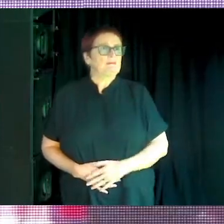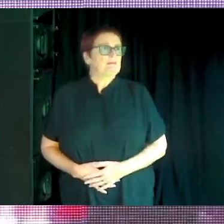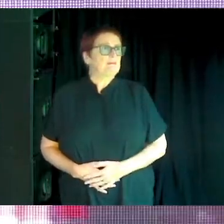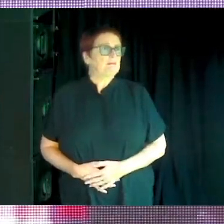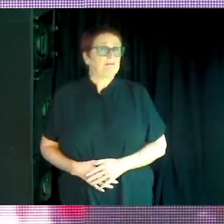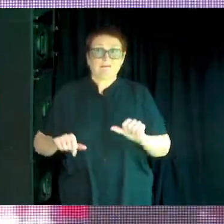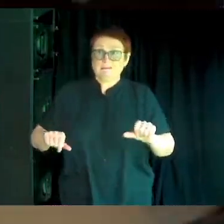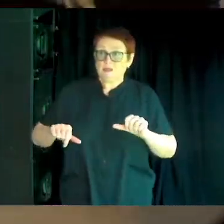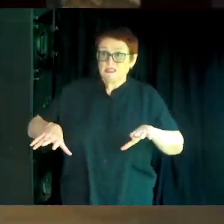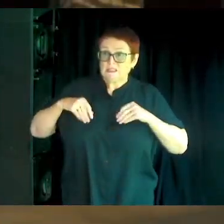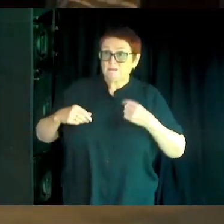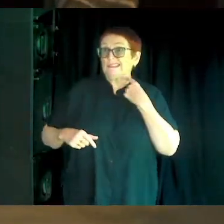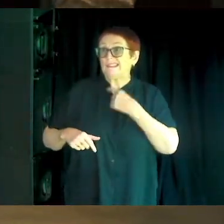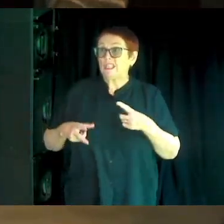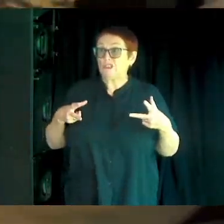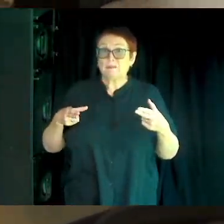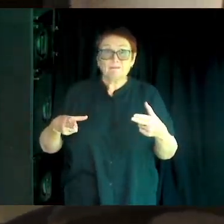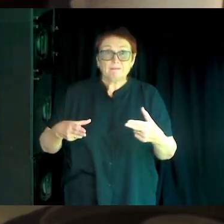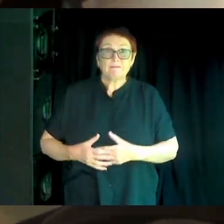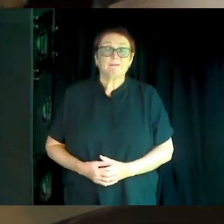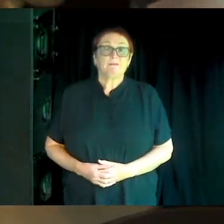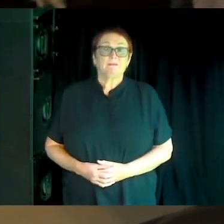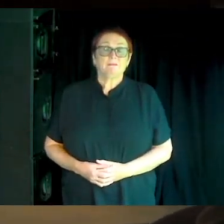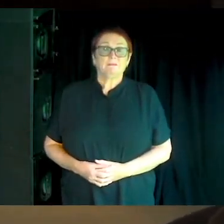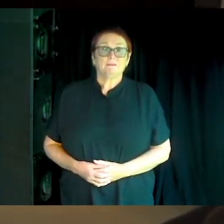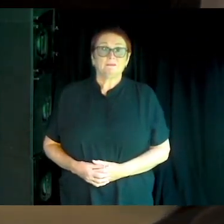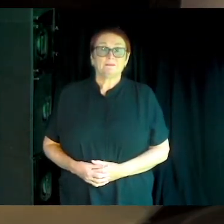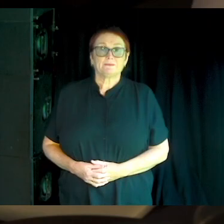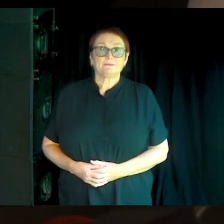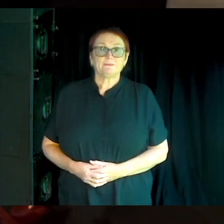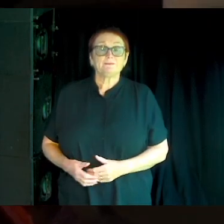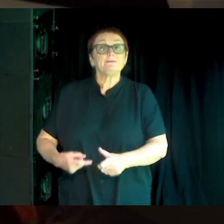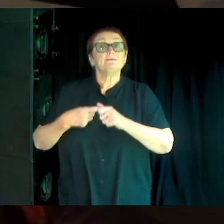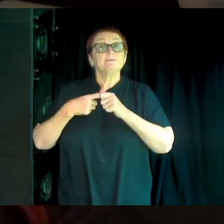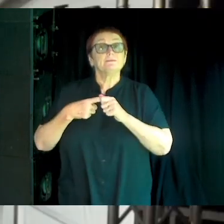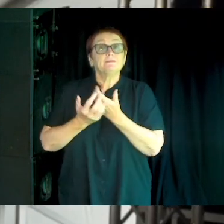it's already all right all right so first thing first I'll show you how to do the crab